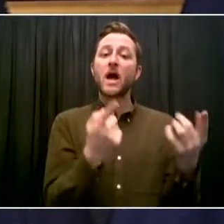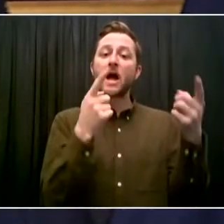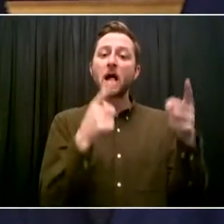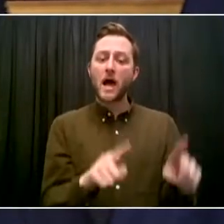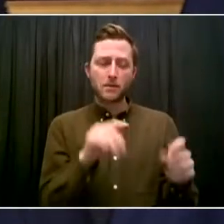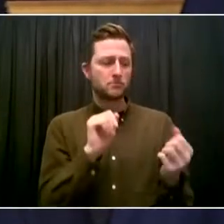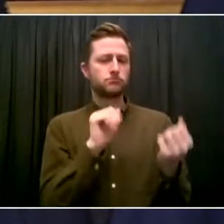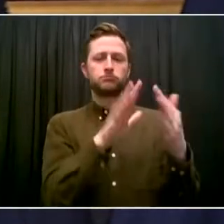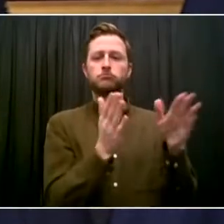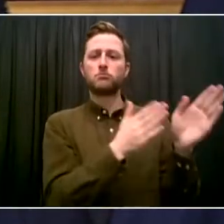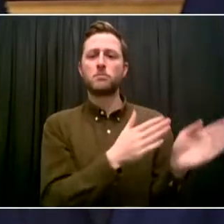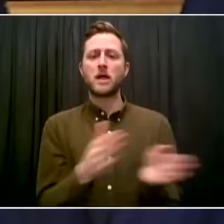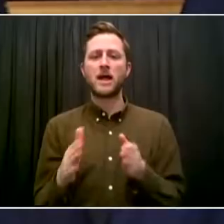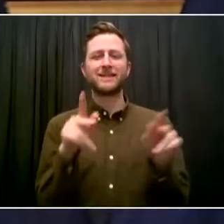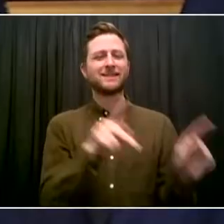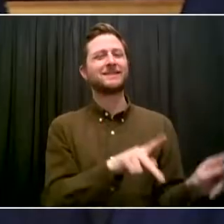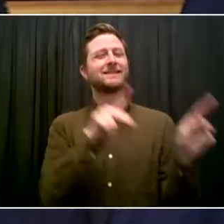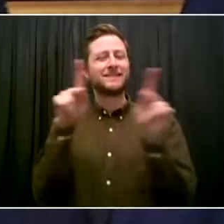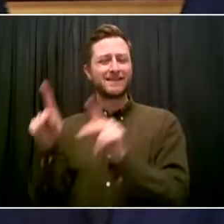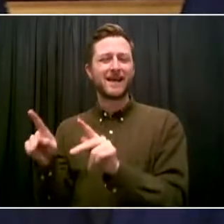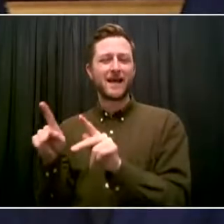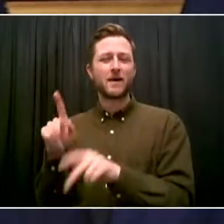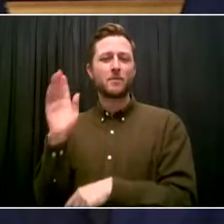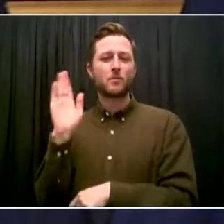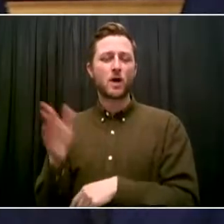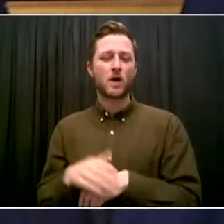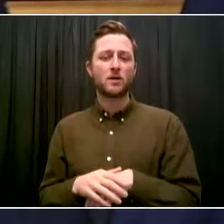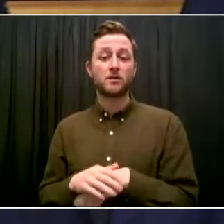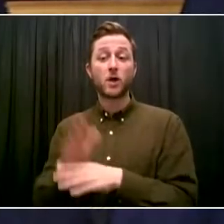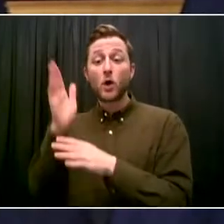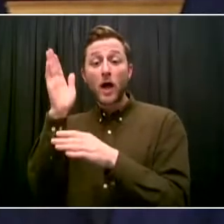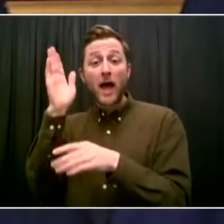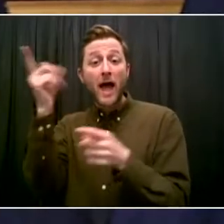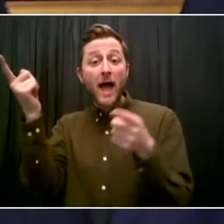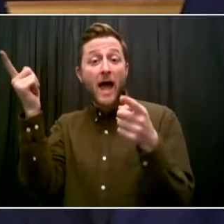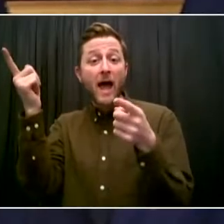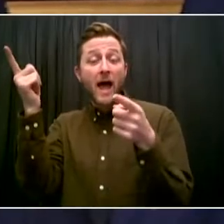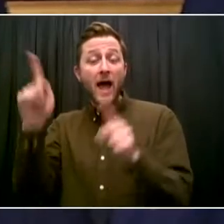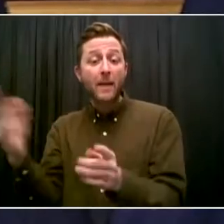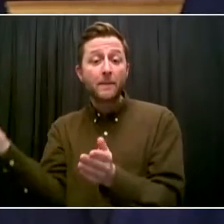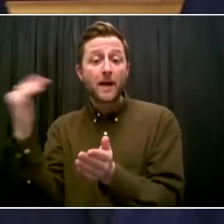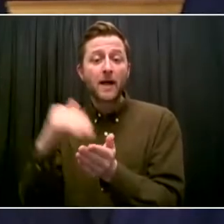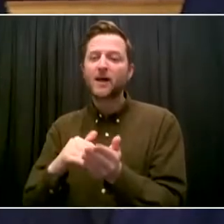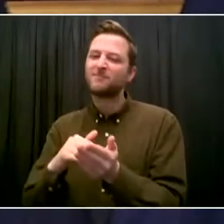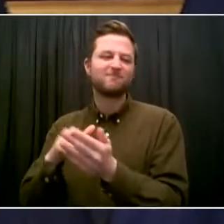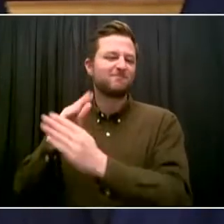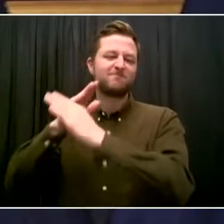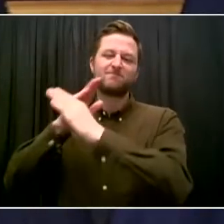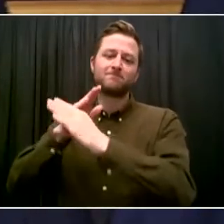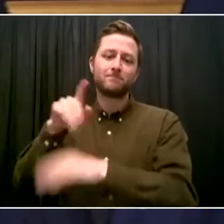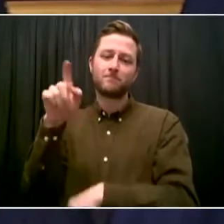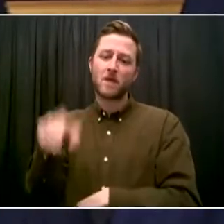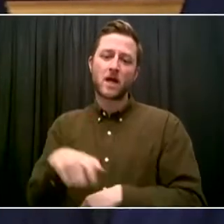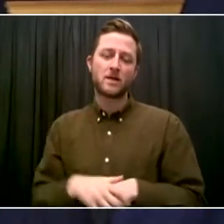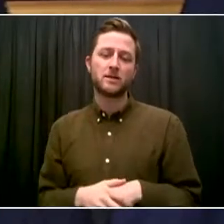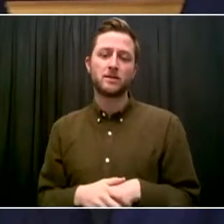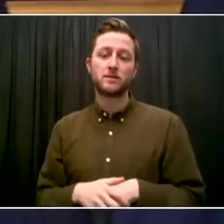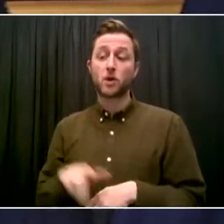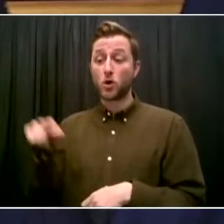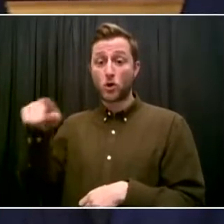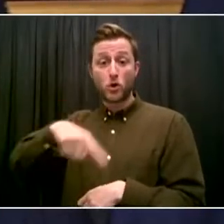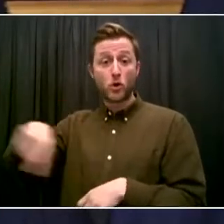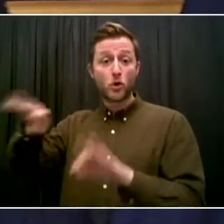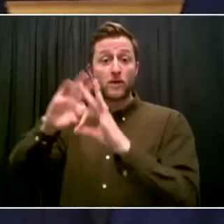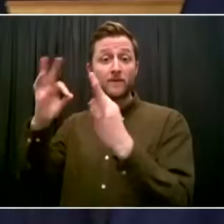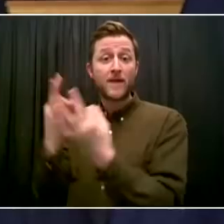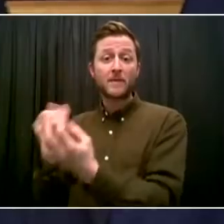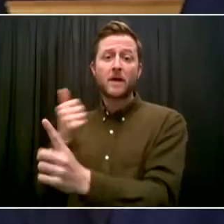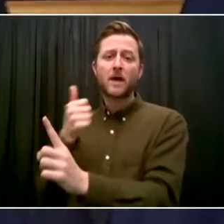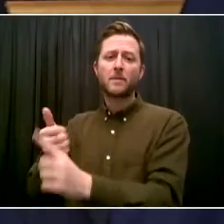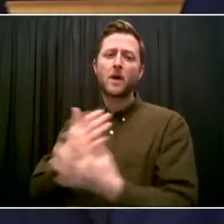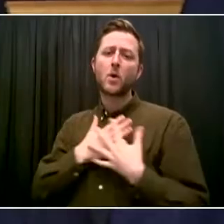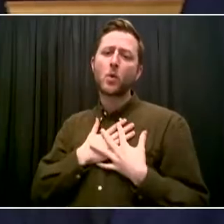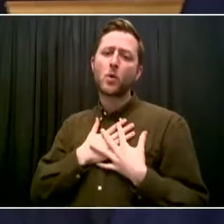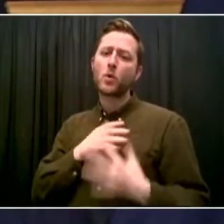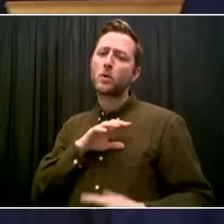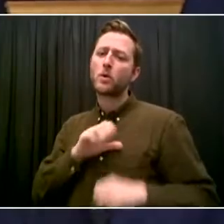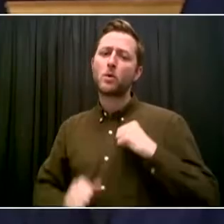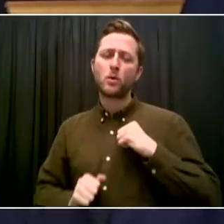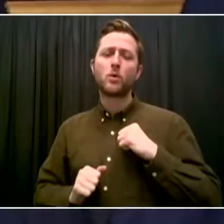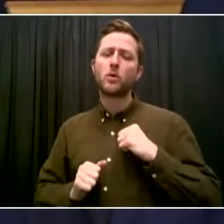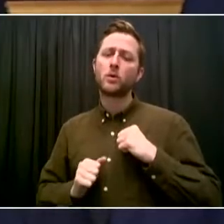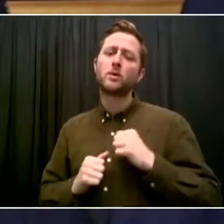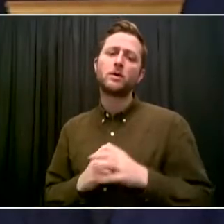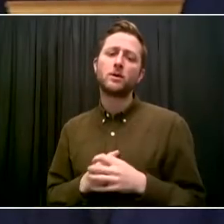ATTH ALSO TOOK PLACE IN THE